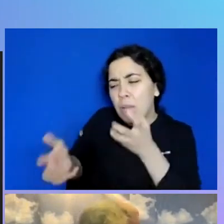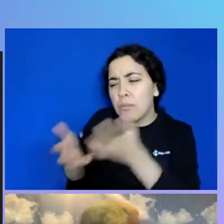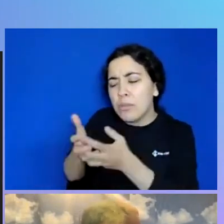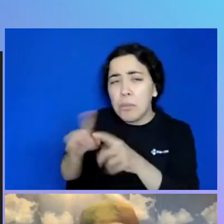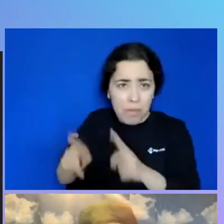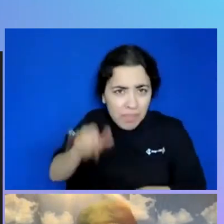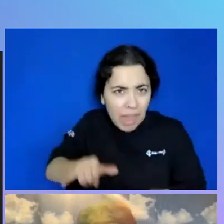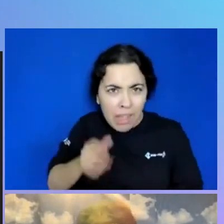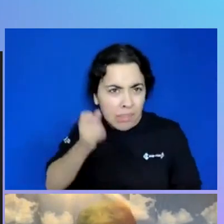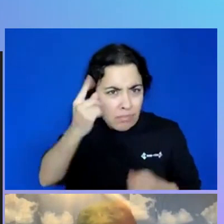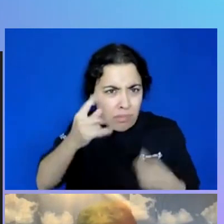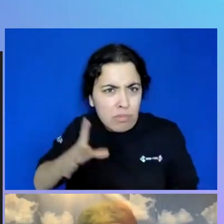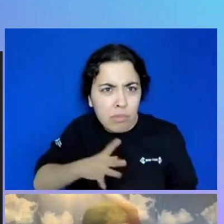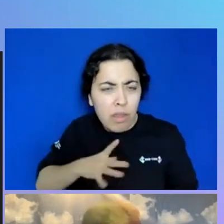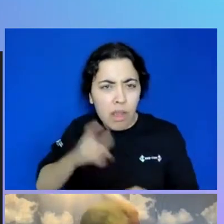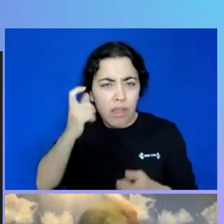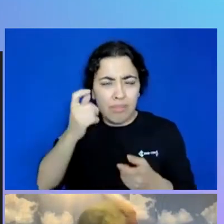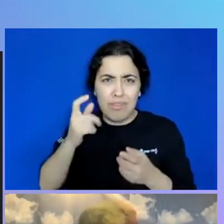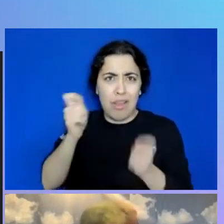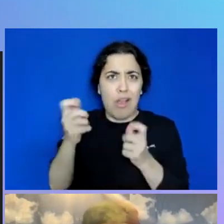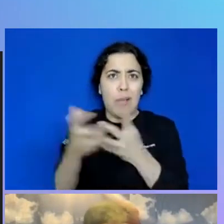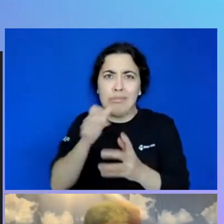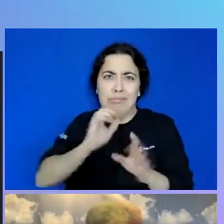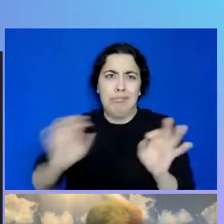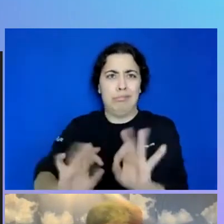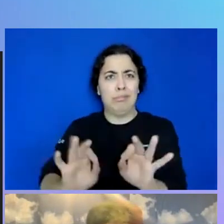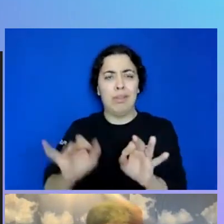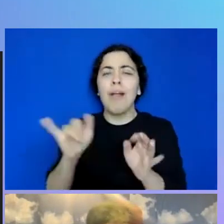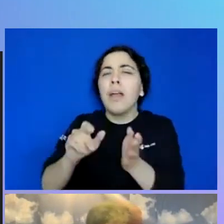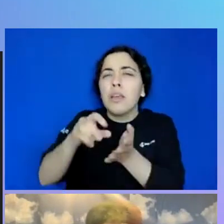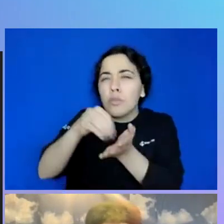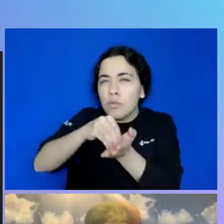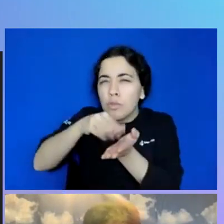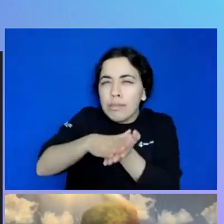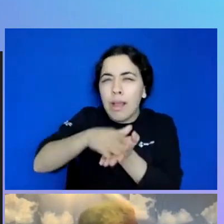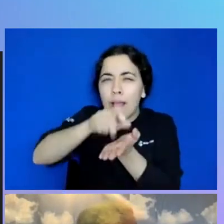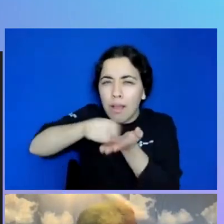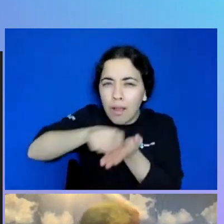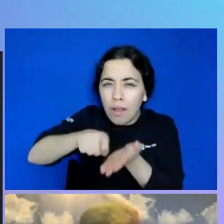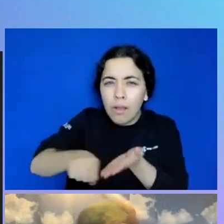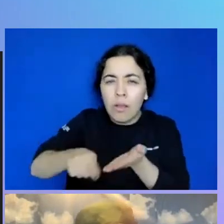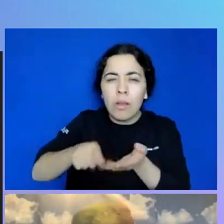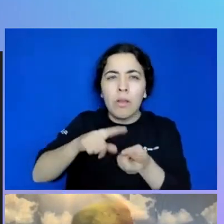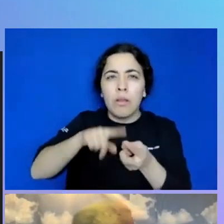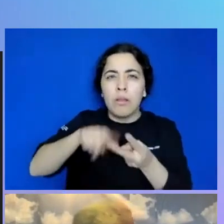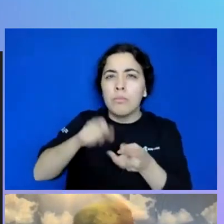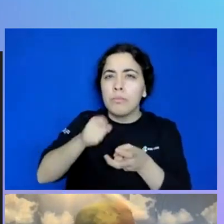though they're very reasonable. Like uh, writing things down or making sure that directions are